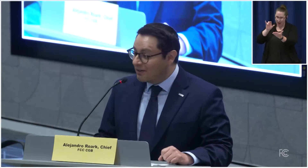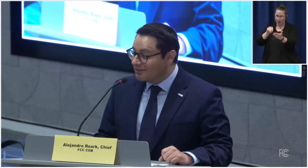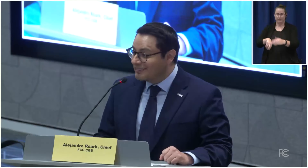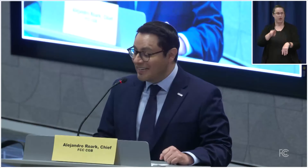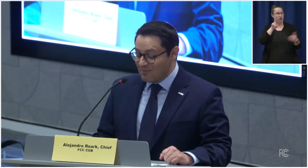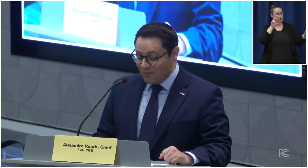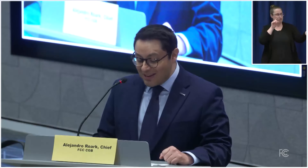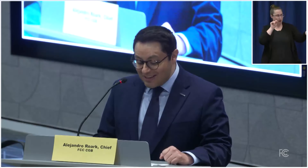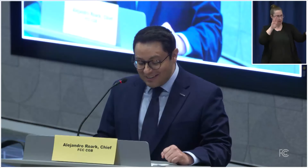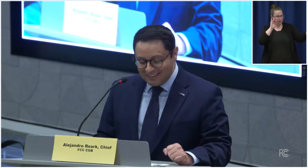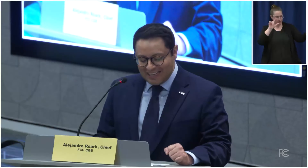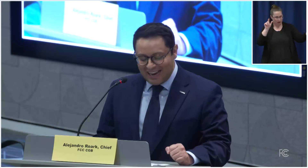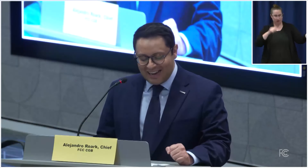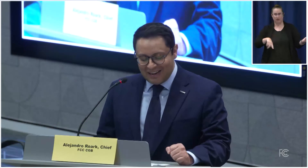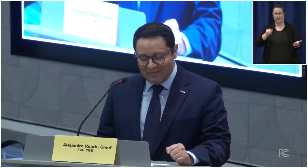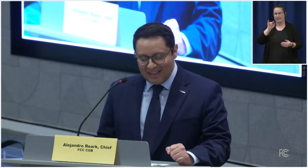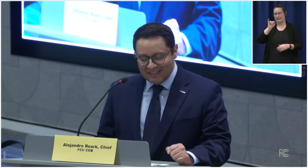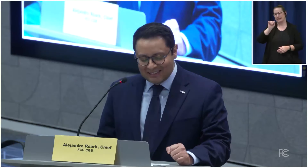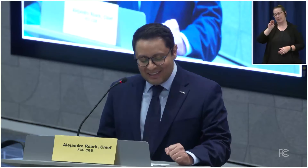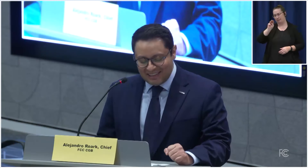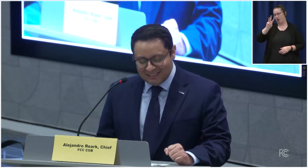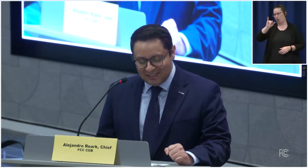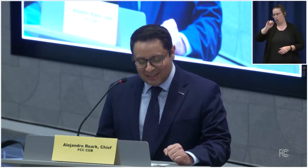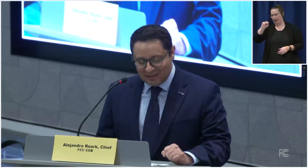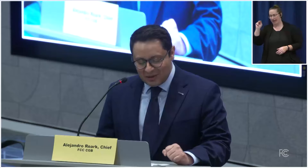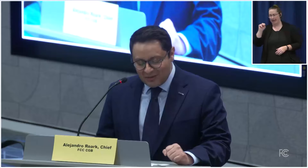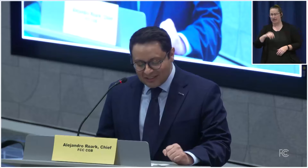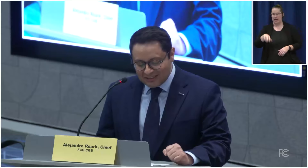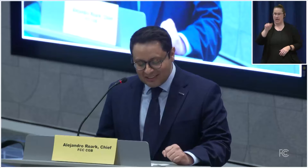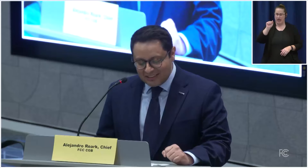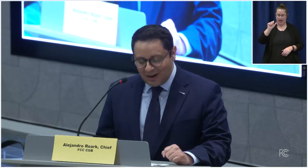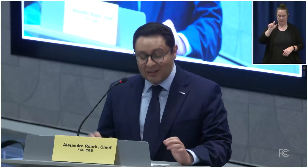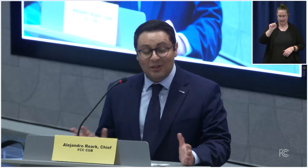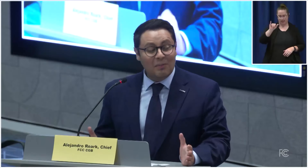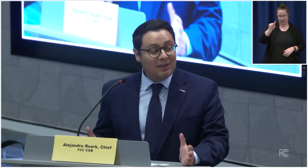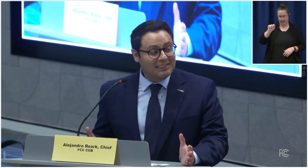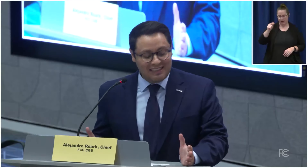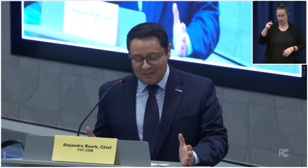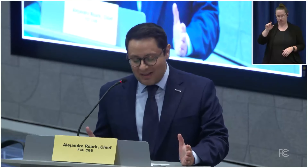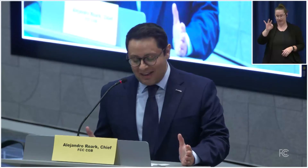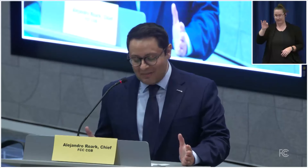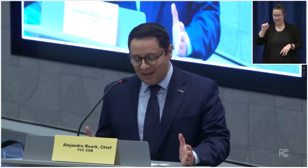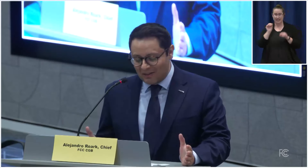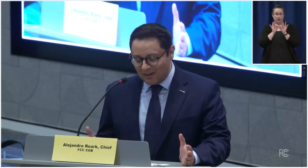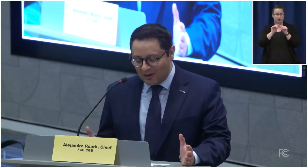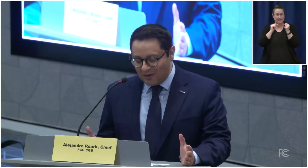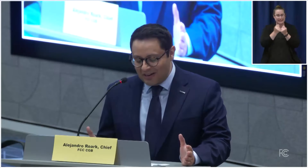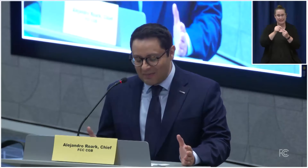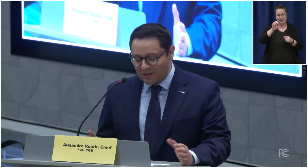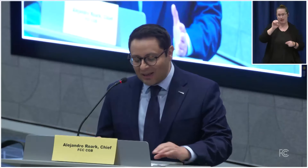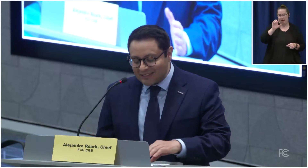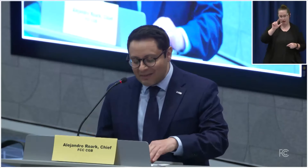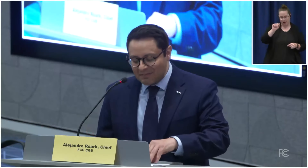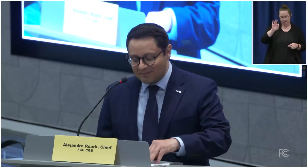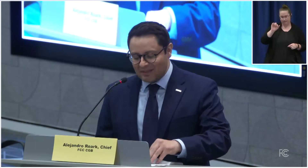MICHAEL SCOTT, BILL WALLACE, IVY BONHEYO, ROBERT